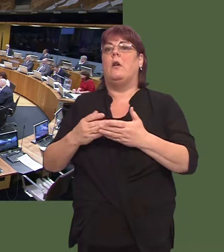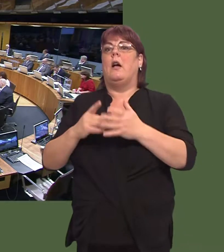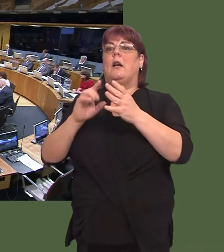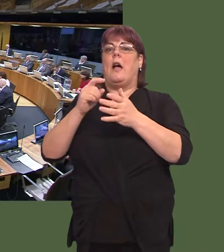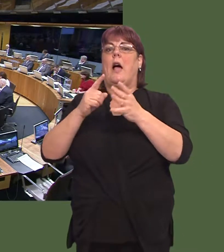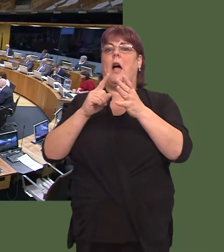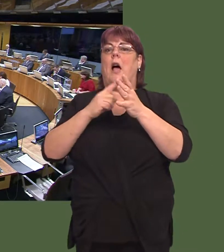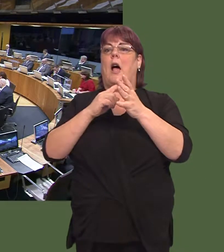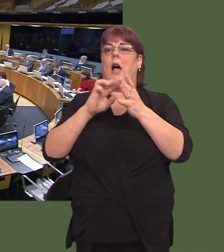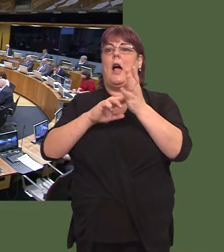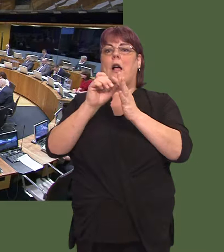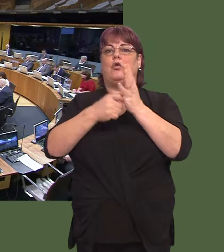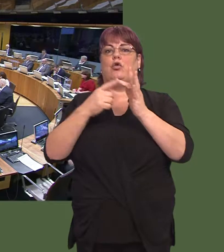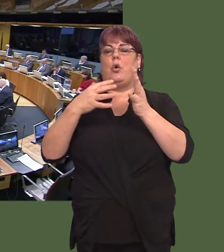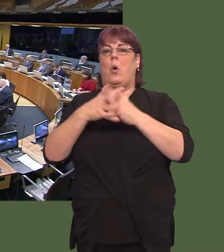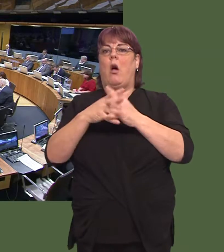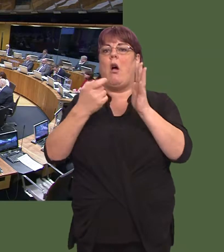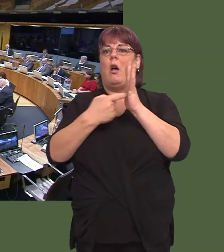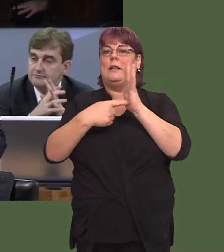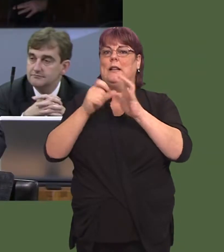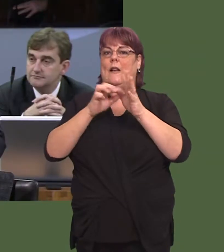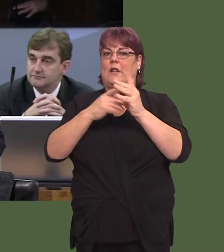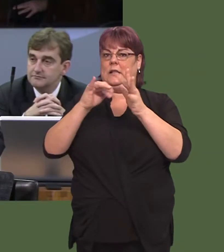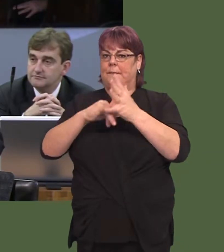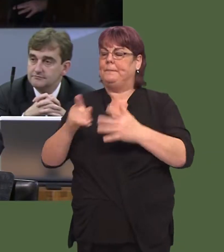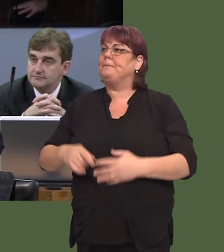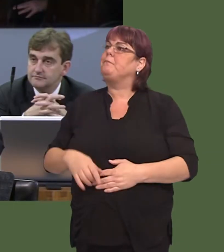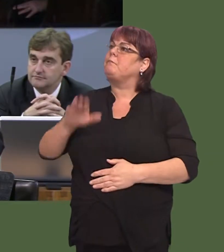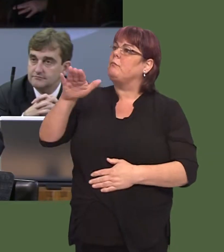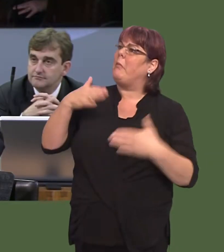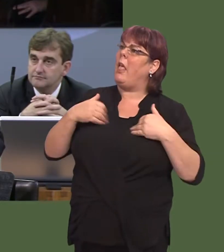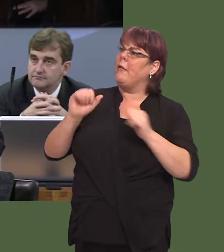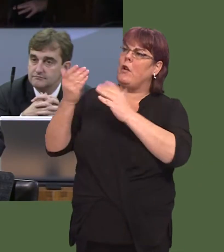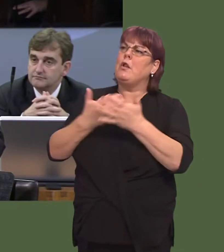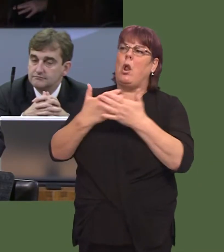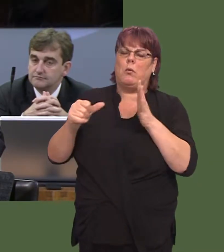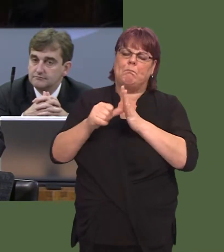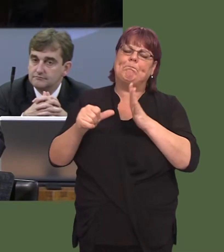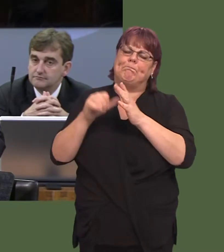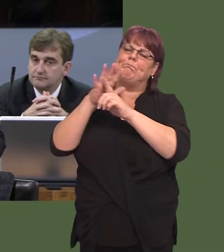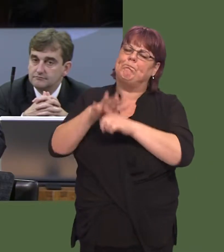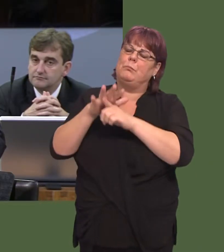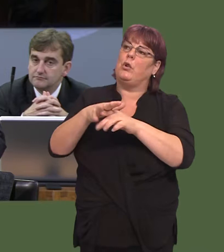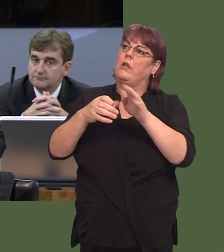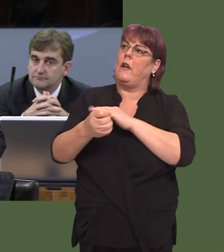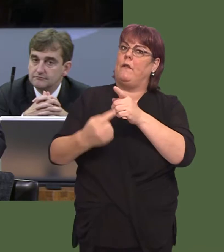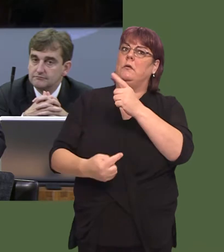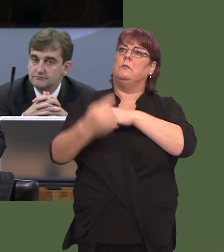First Minister, there are pressures across the United Kingdom when it comes to the health service. In June 2015, your Government took in to special measures the north Wales health board, Betsi